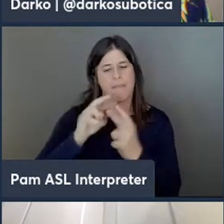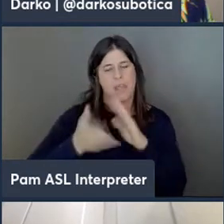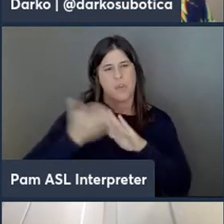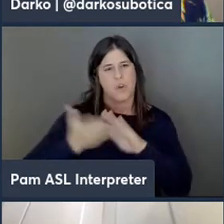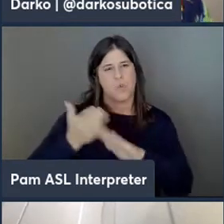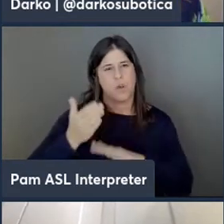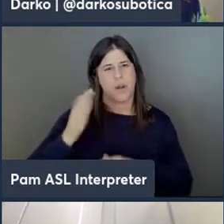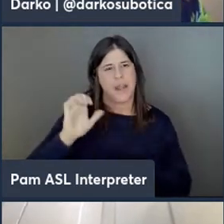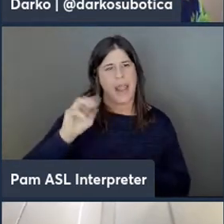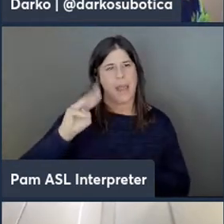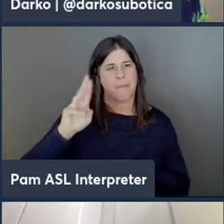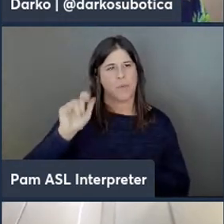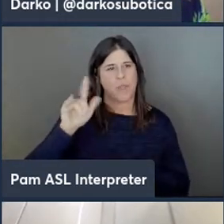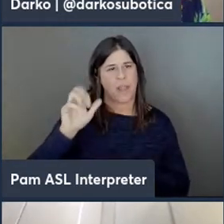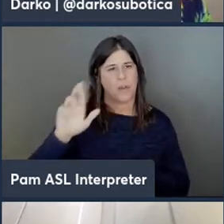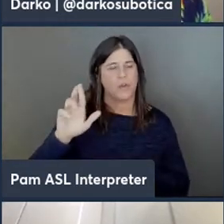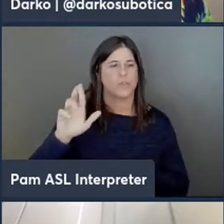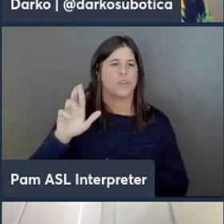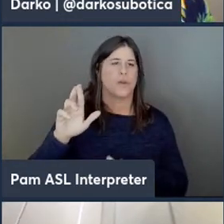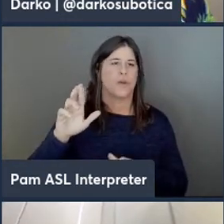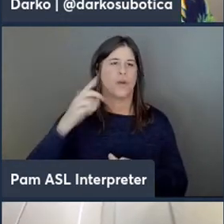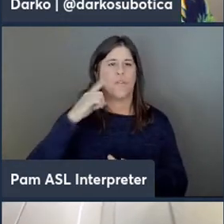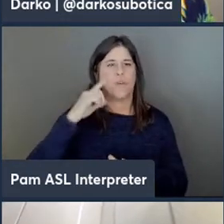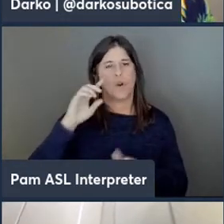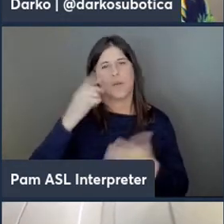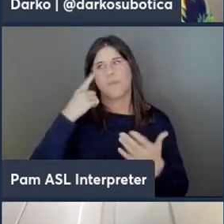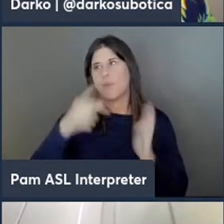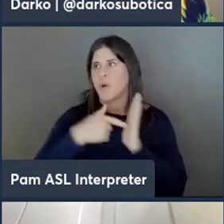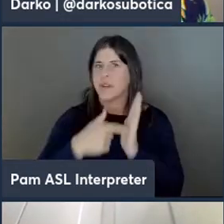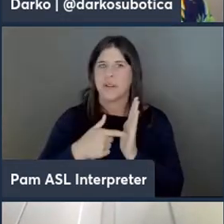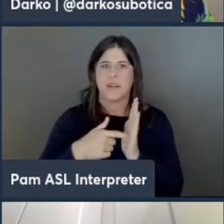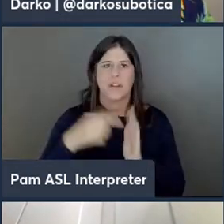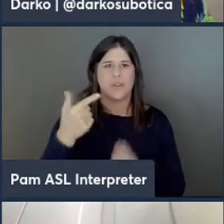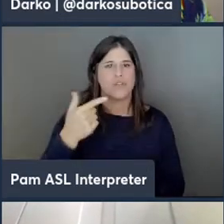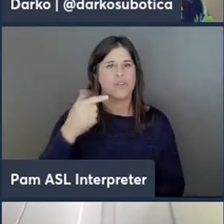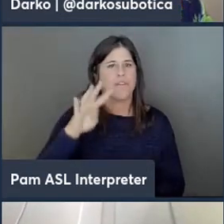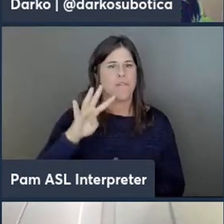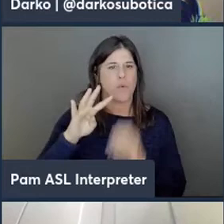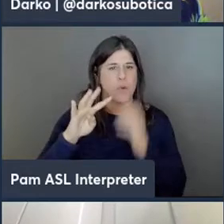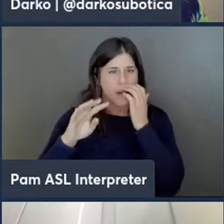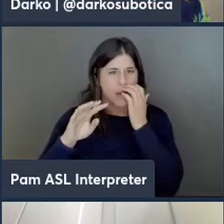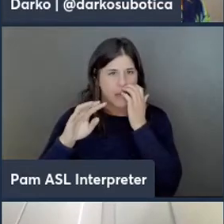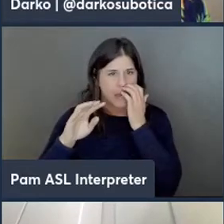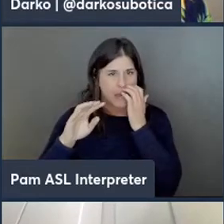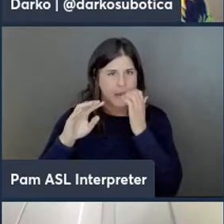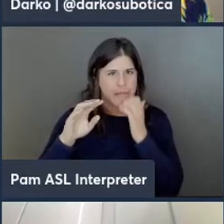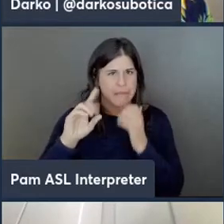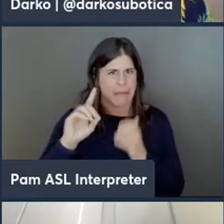So let's take one of our instances G four B N they were running emulators on those.